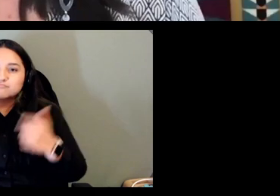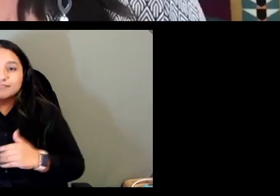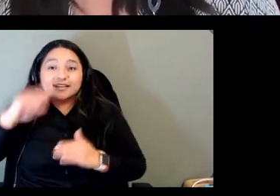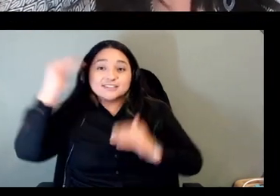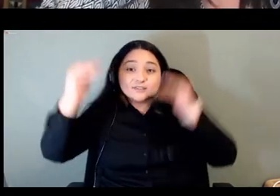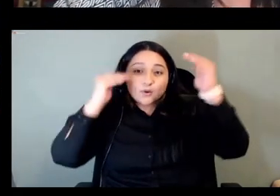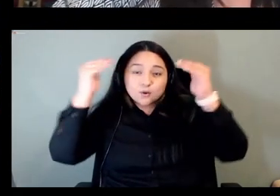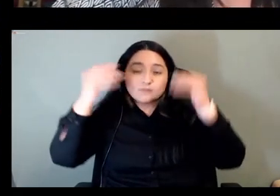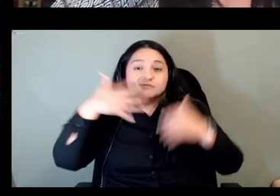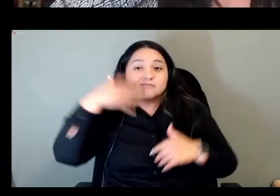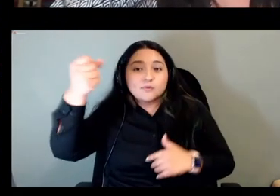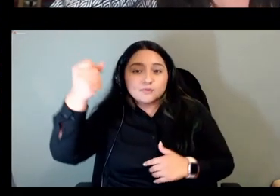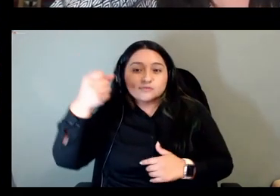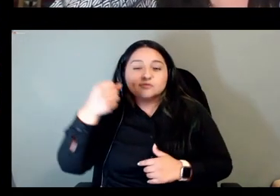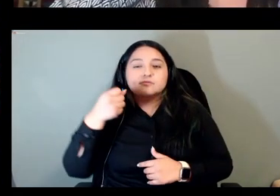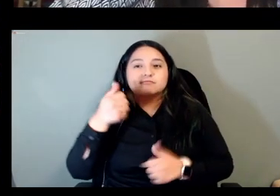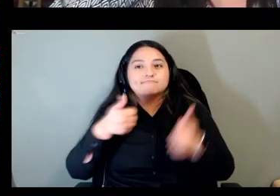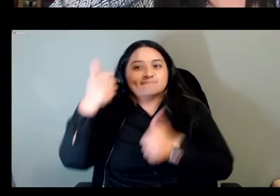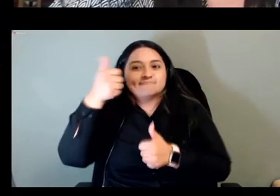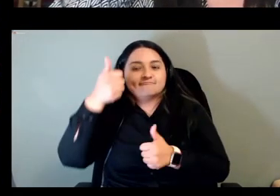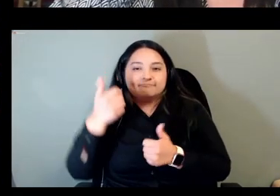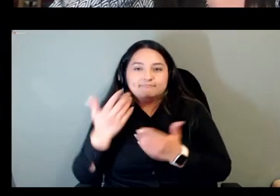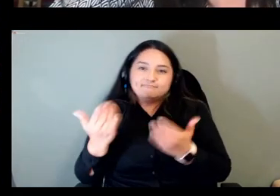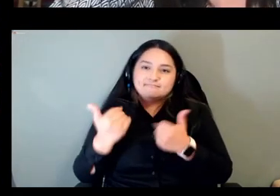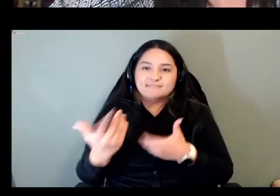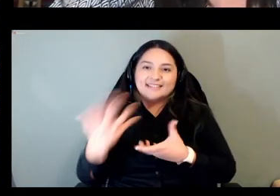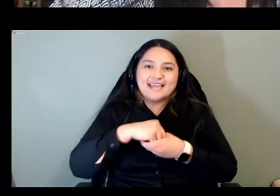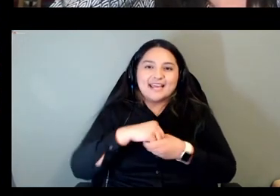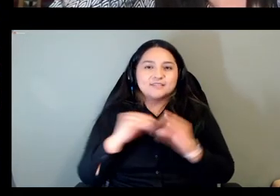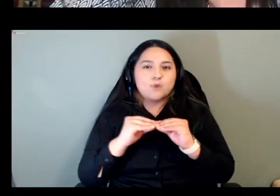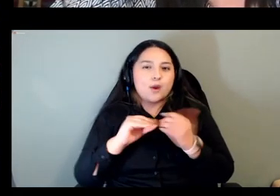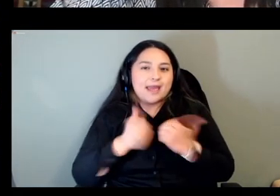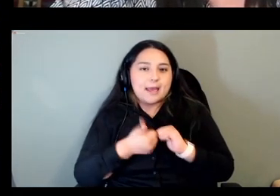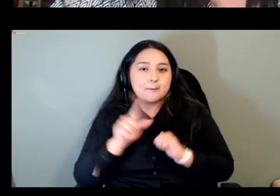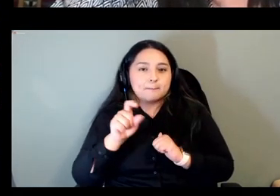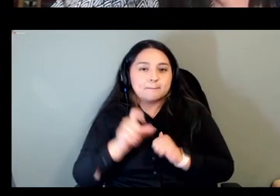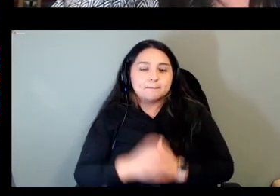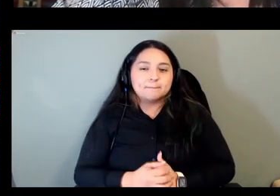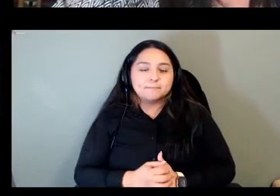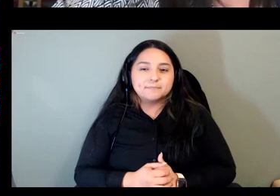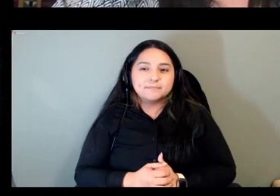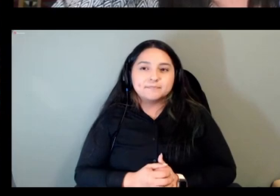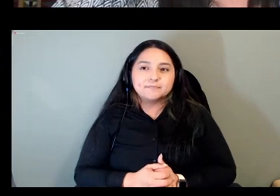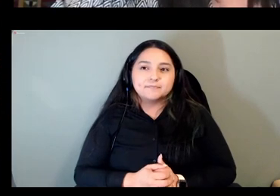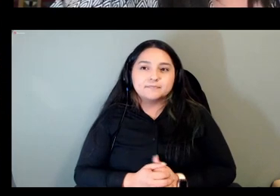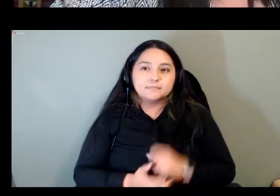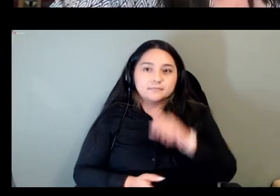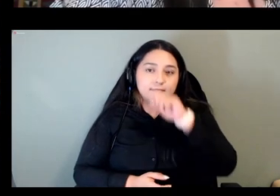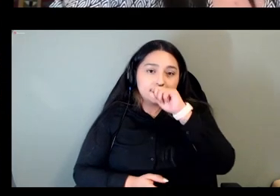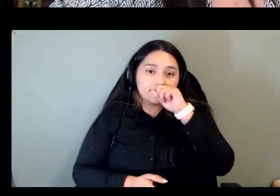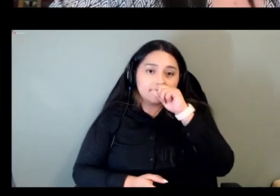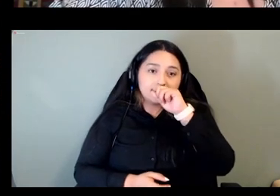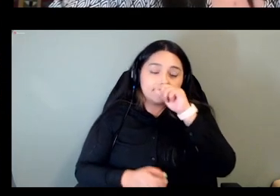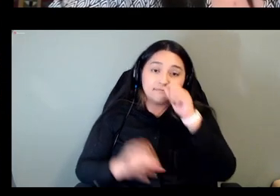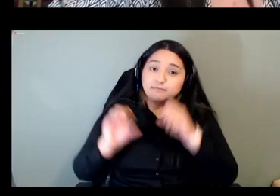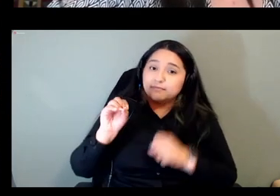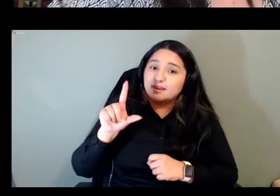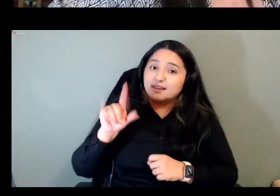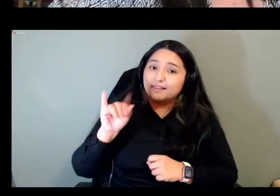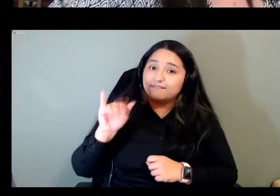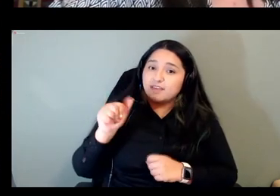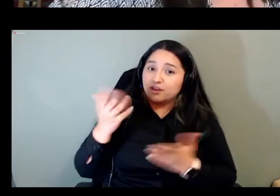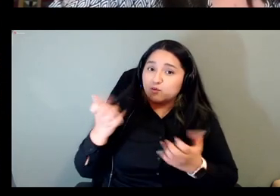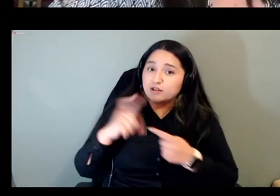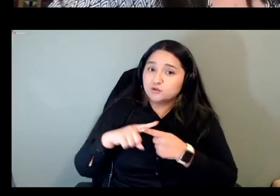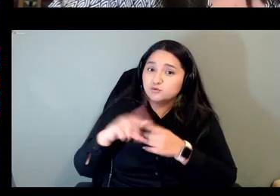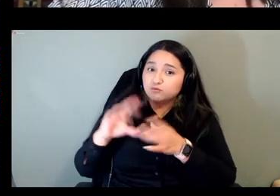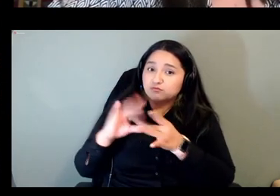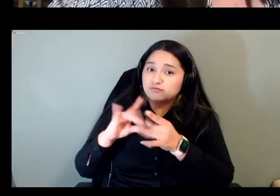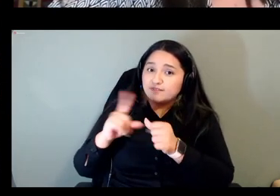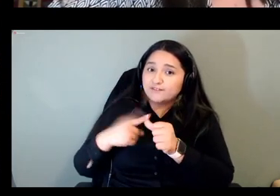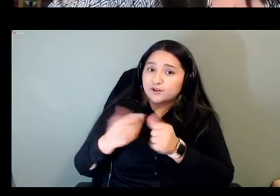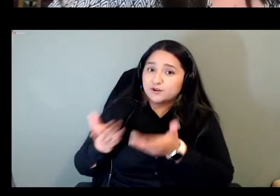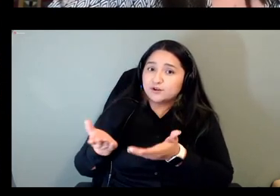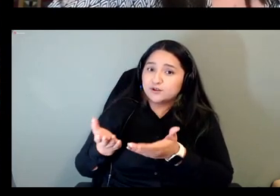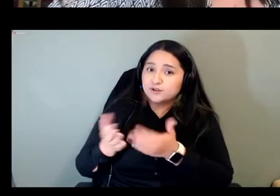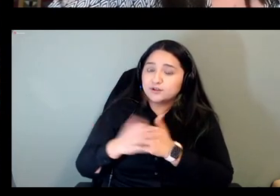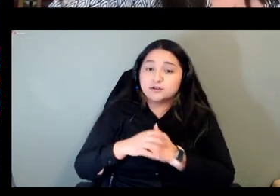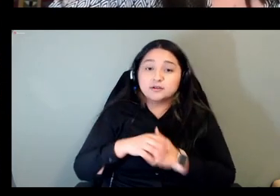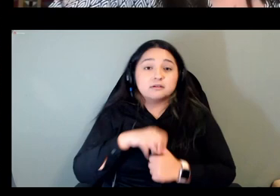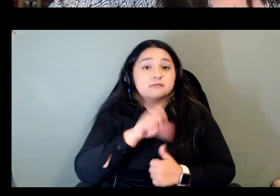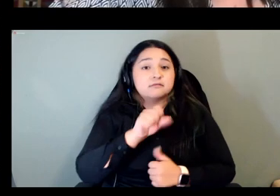olivia do you have some thoughts you want to share first or well yeah it's a good question